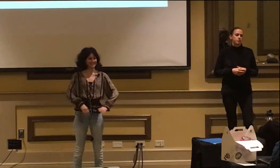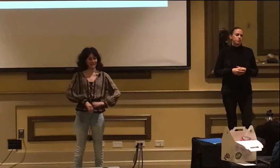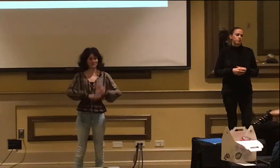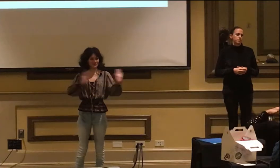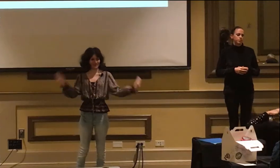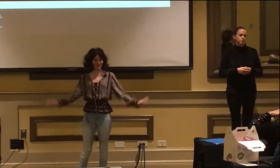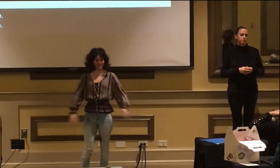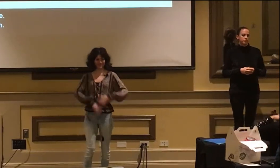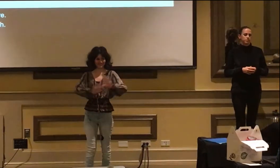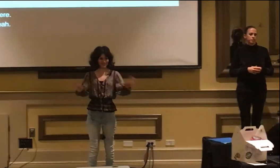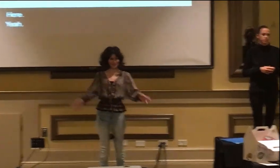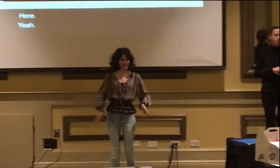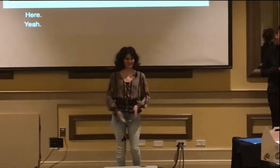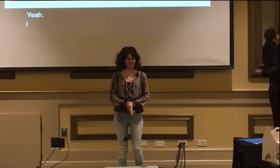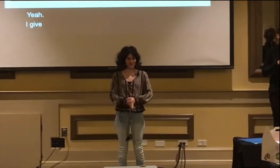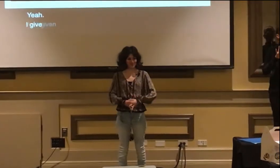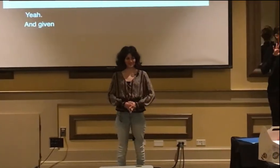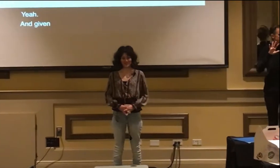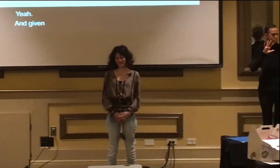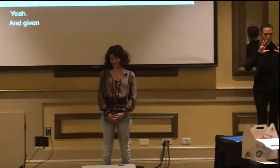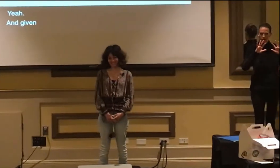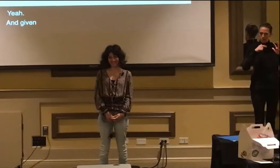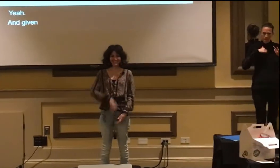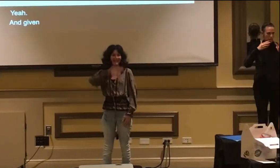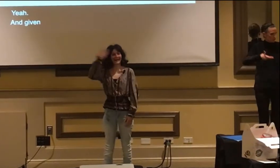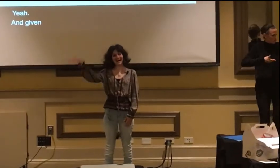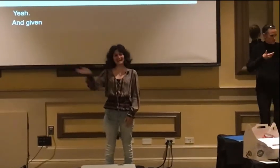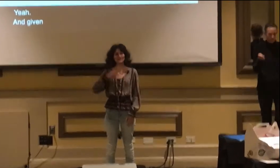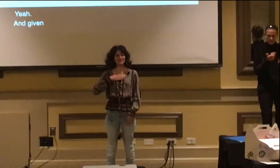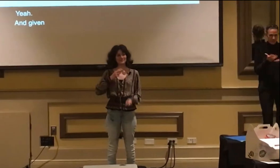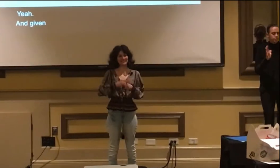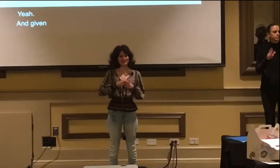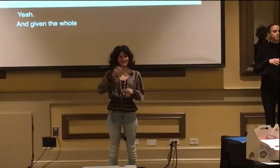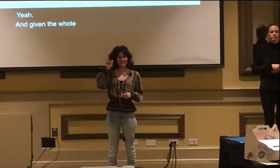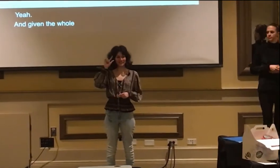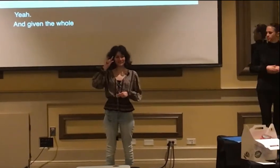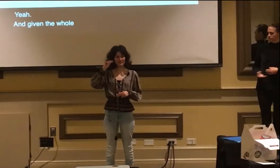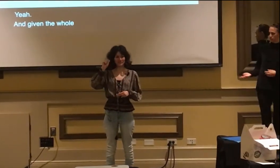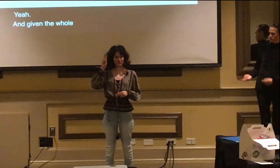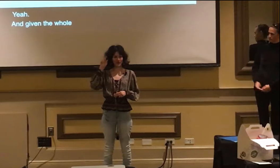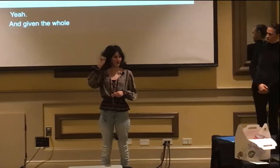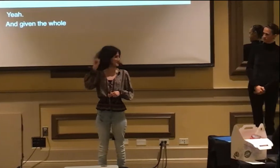I'm doing the whole shebang, introduction and all.